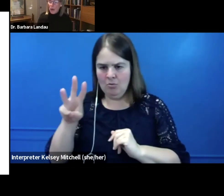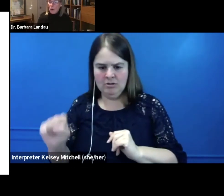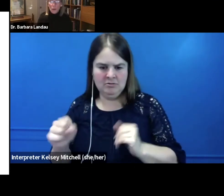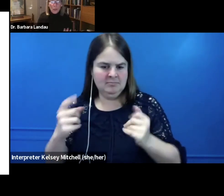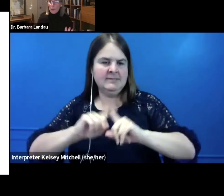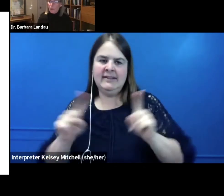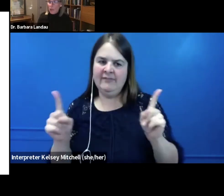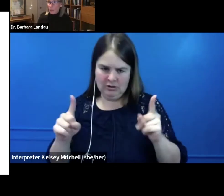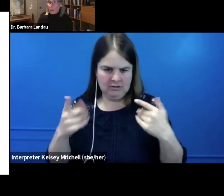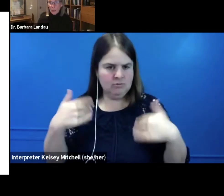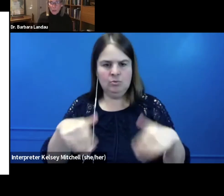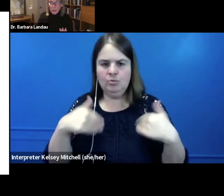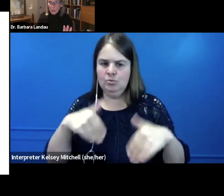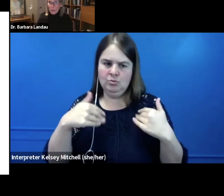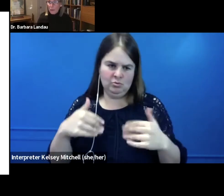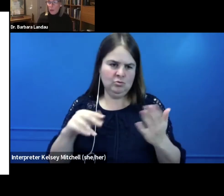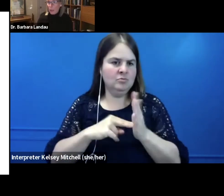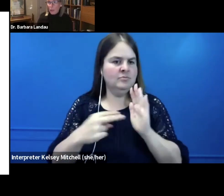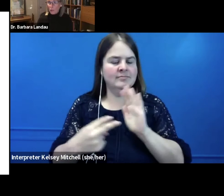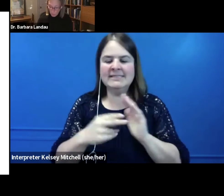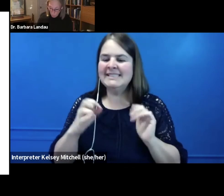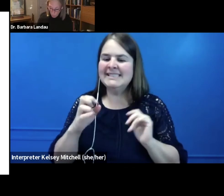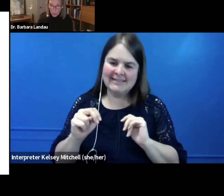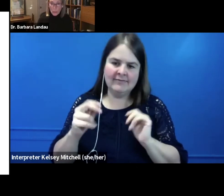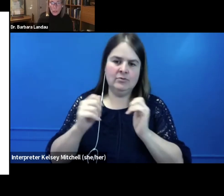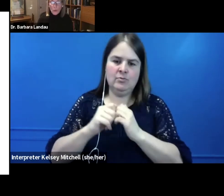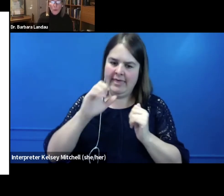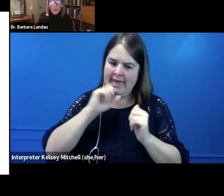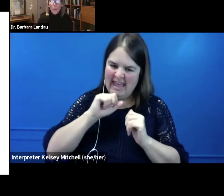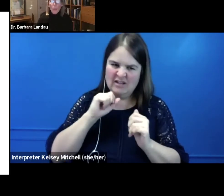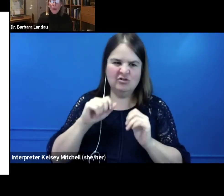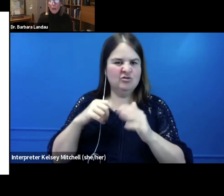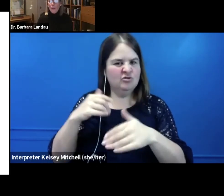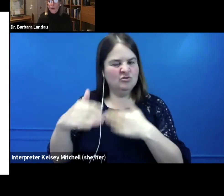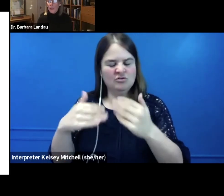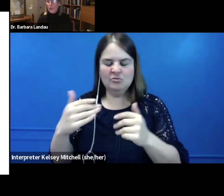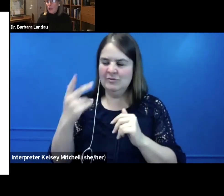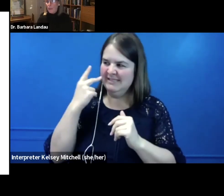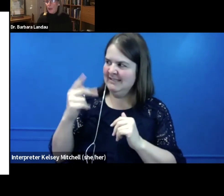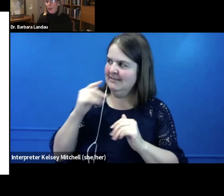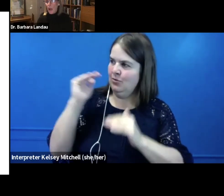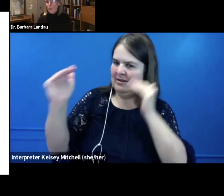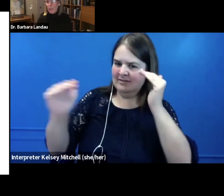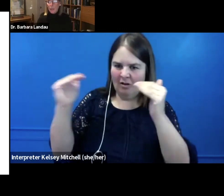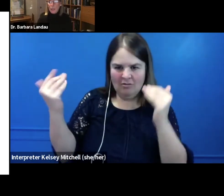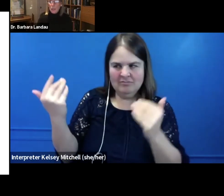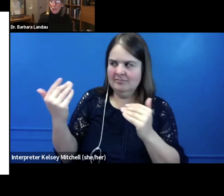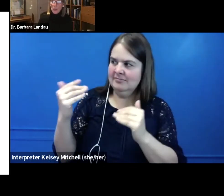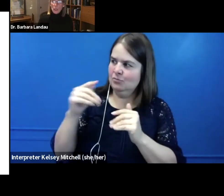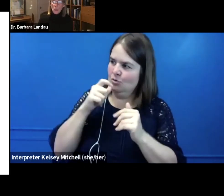errors that reflect the development of a four to six year old and the third is a